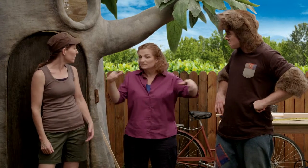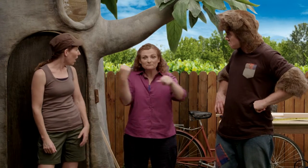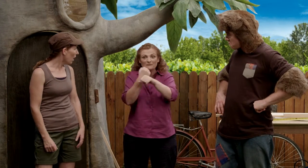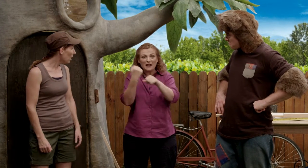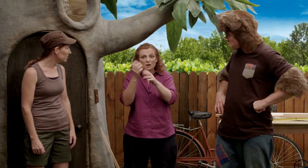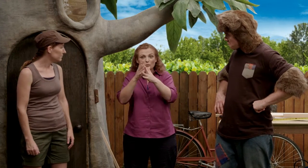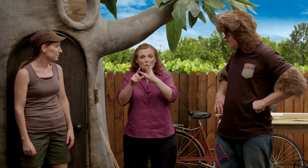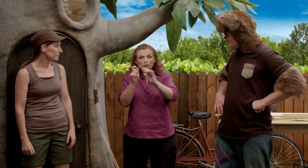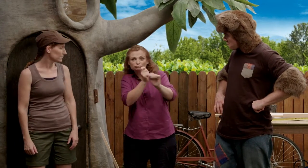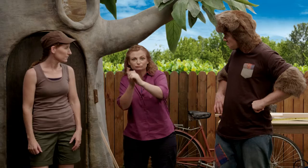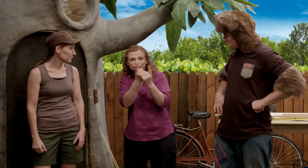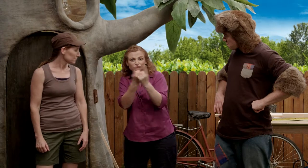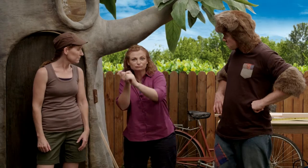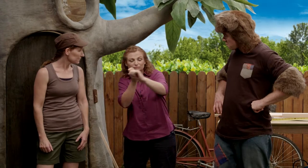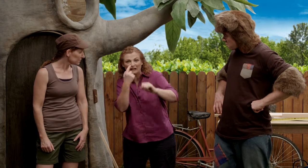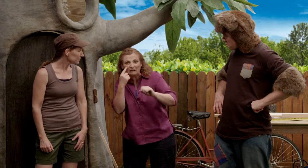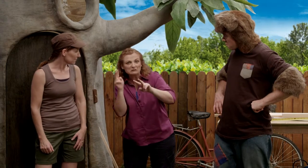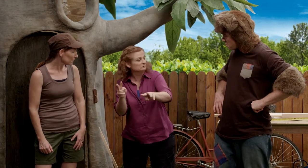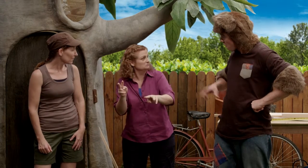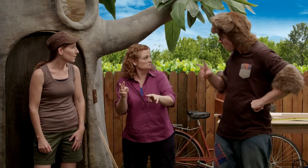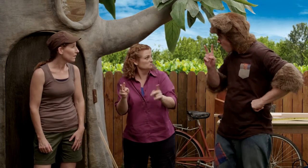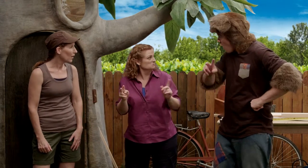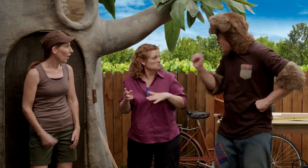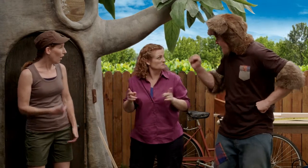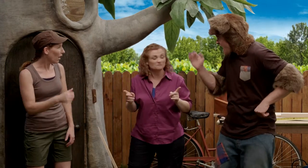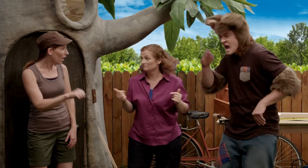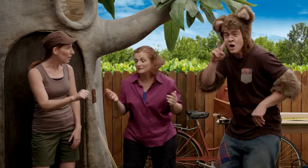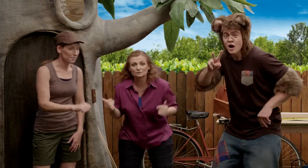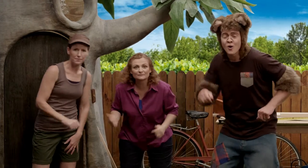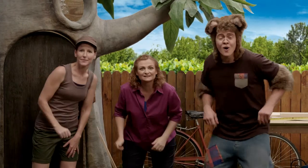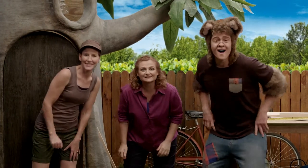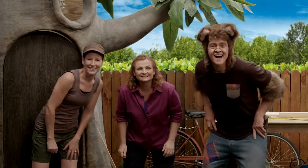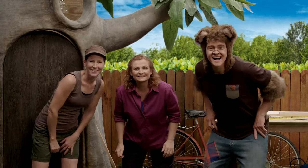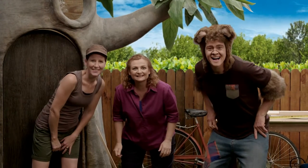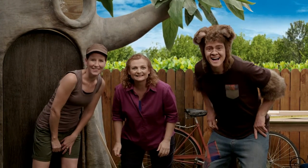Why don't we watch some children making things out of wood? Yeah, let’s watch!